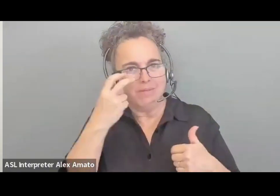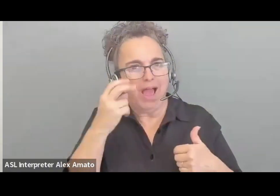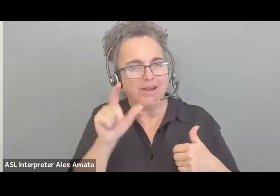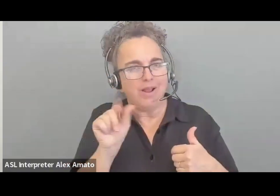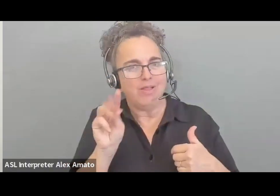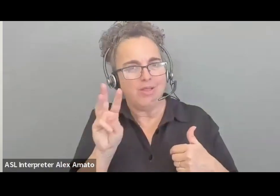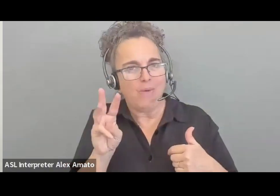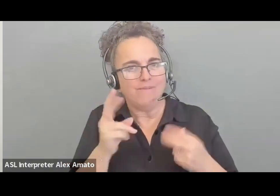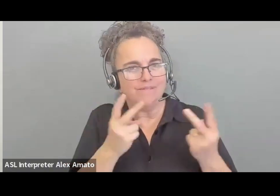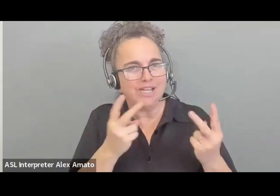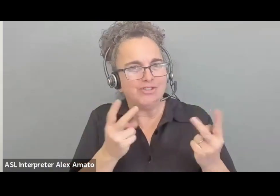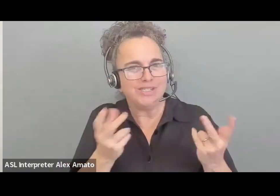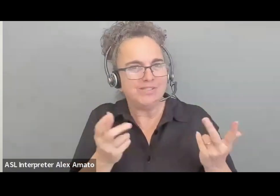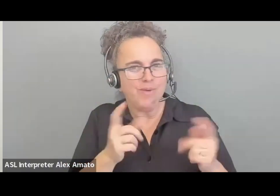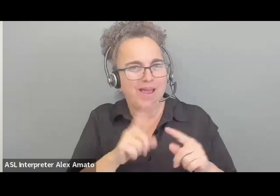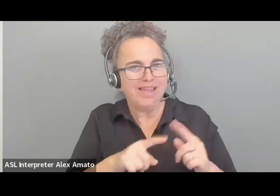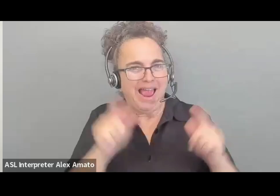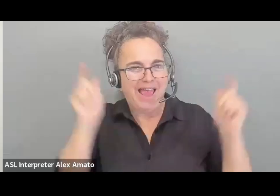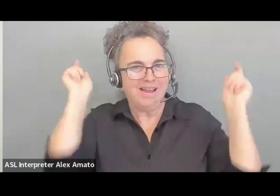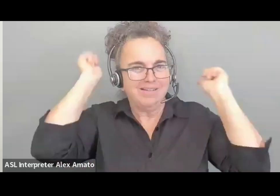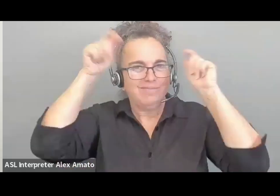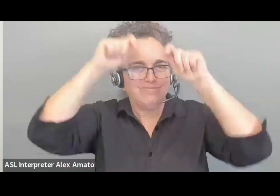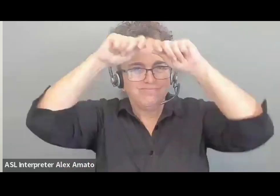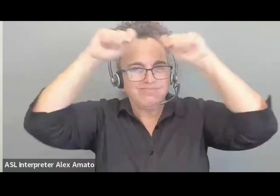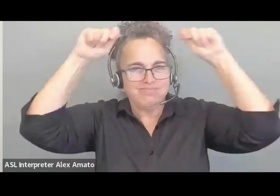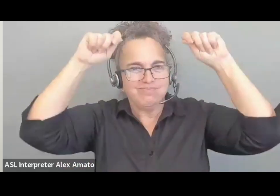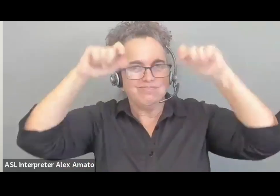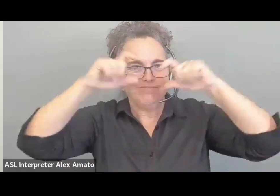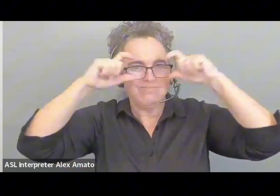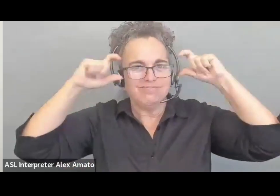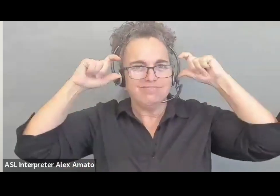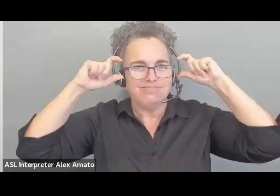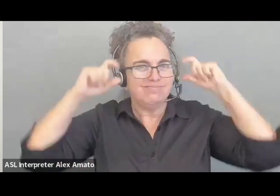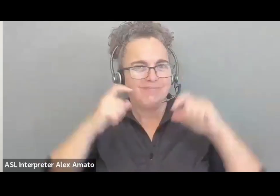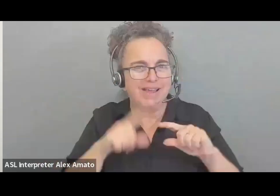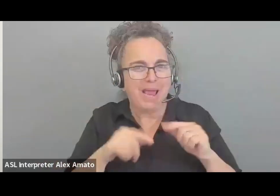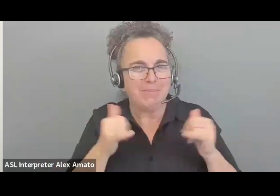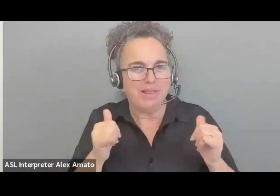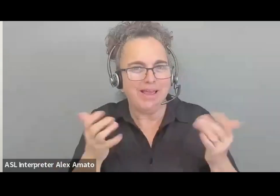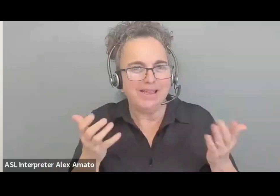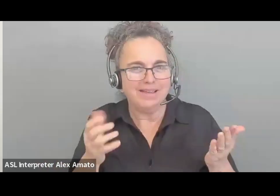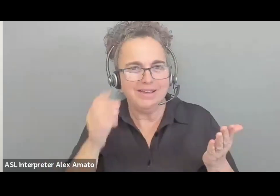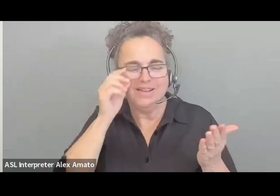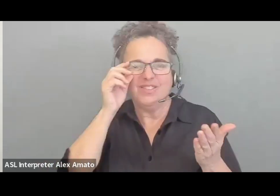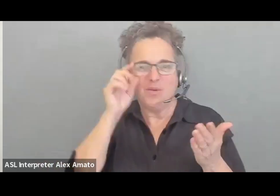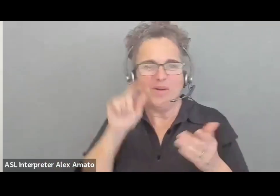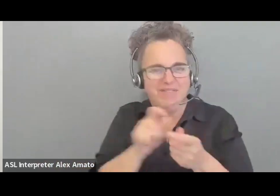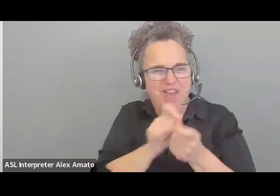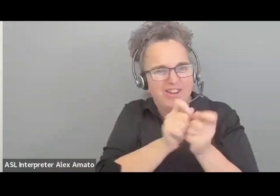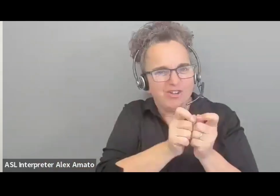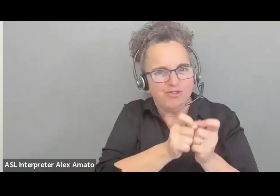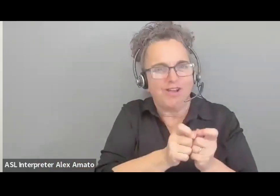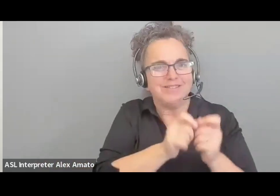so I can't wear a blindfold or I can't play. So we've had to adjust our classifications and we've had to adjust how we're going